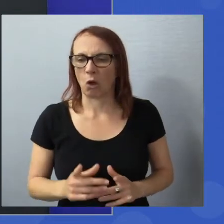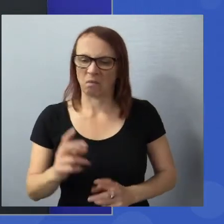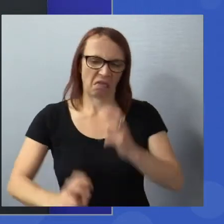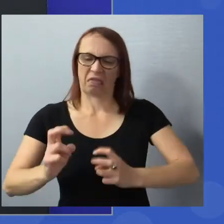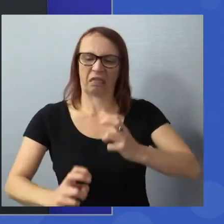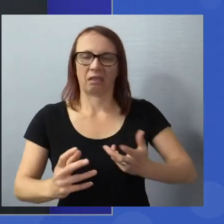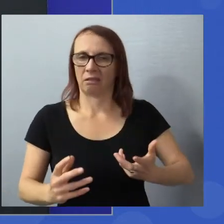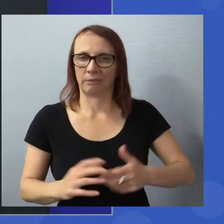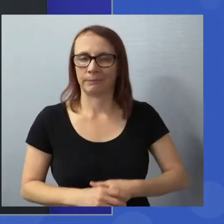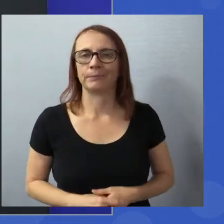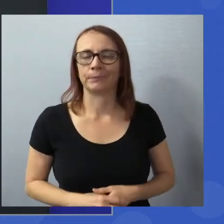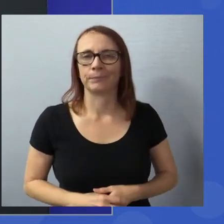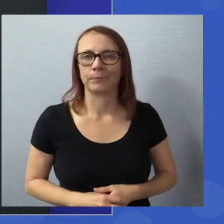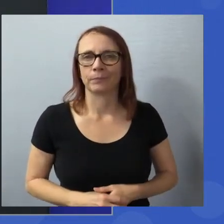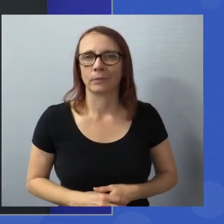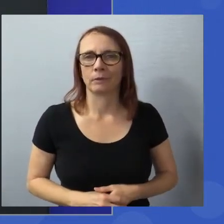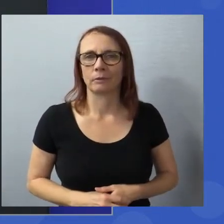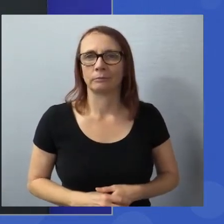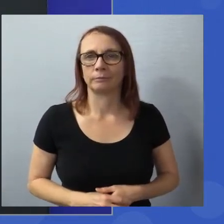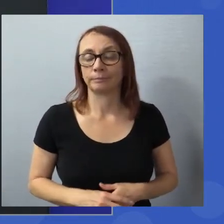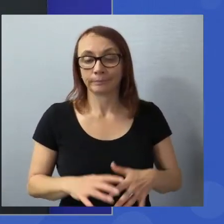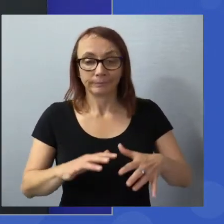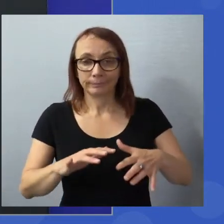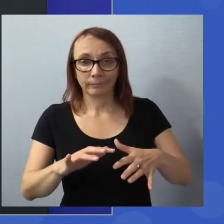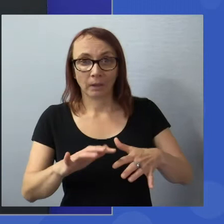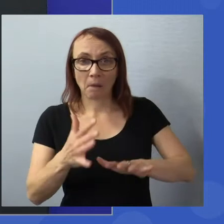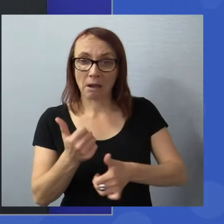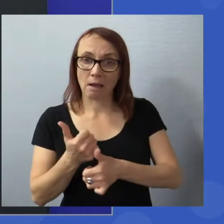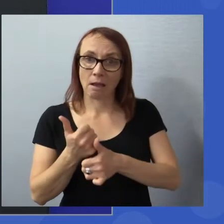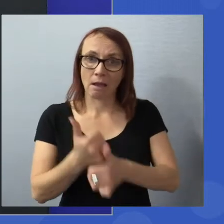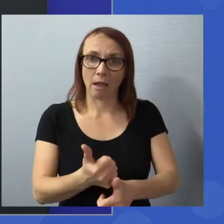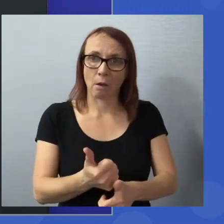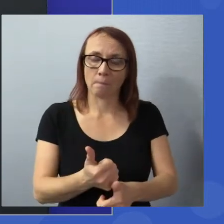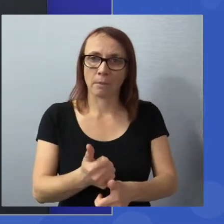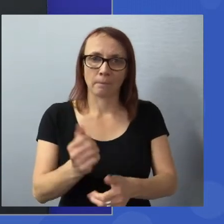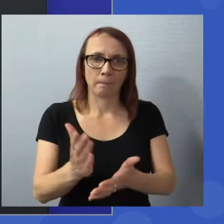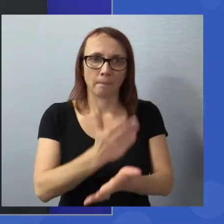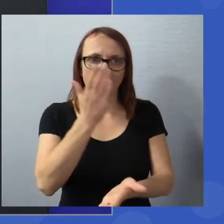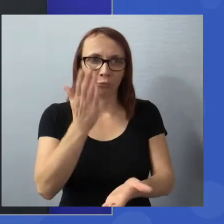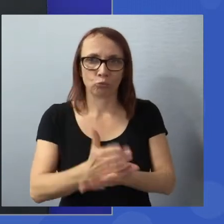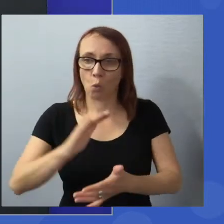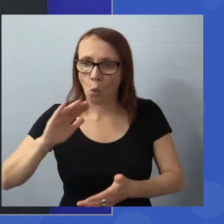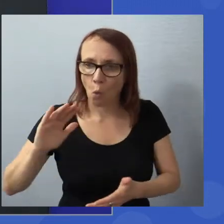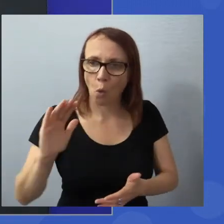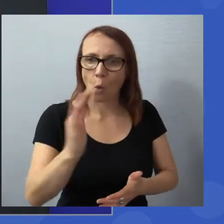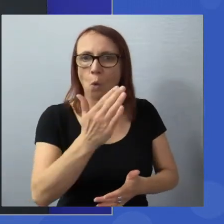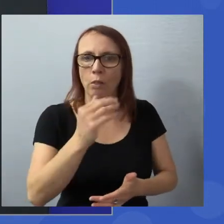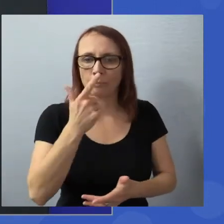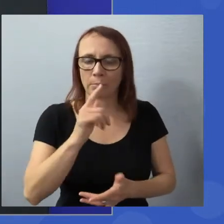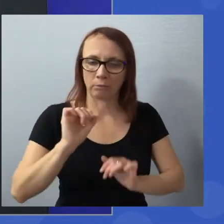each other it might help ensure that everyone's interests across society are properly taken into account and would hopefully